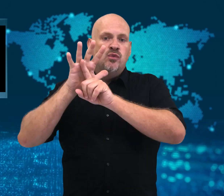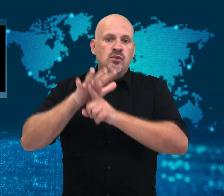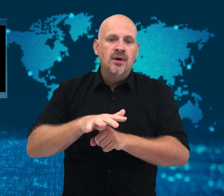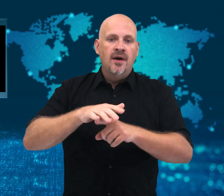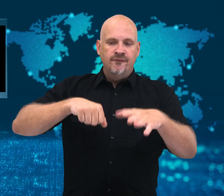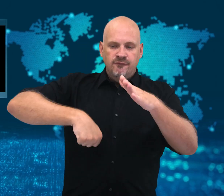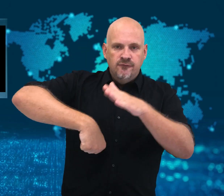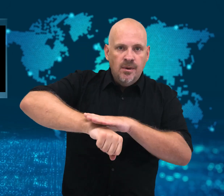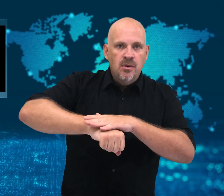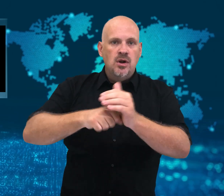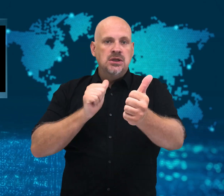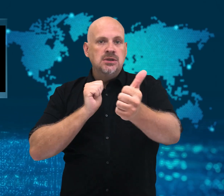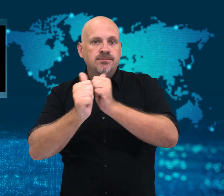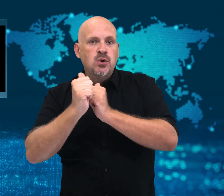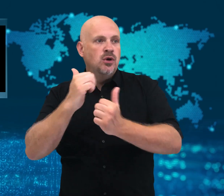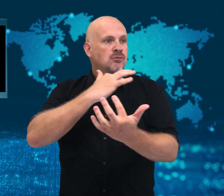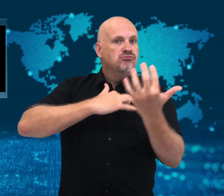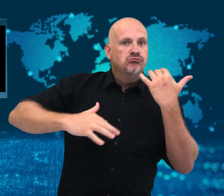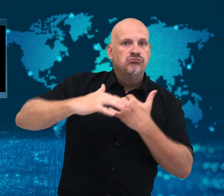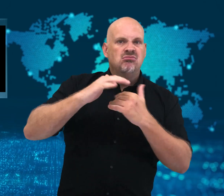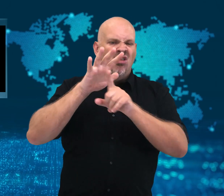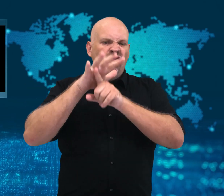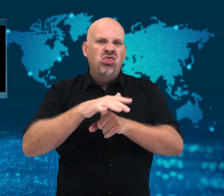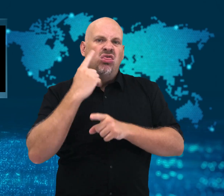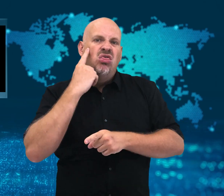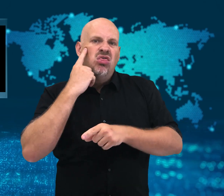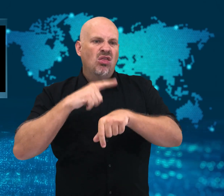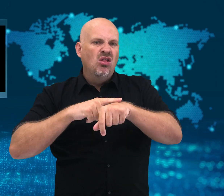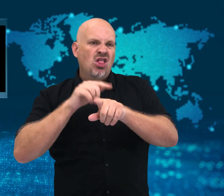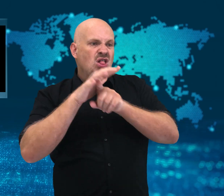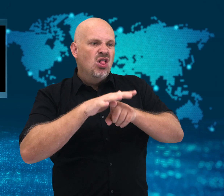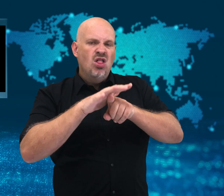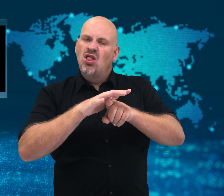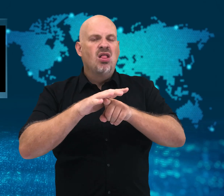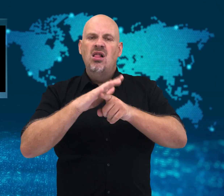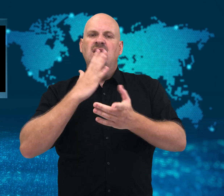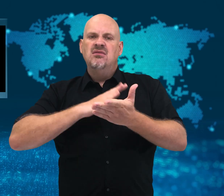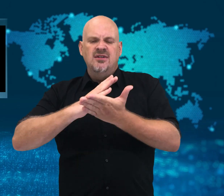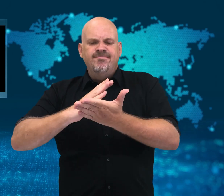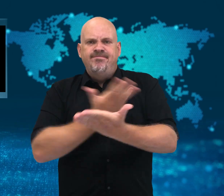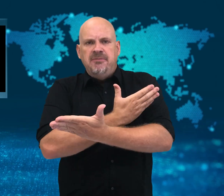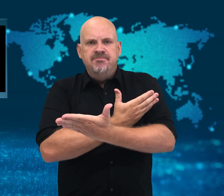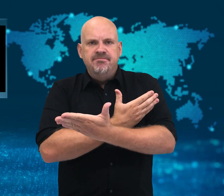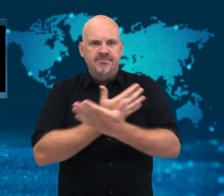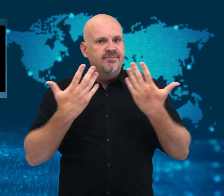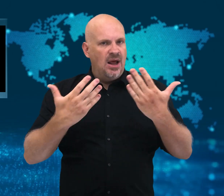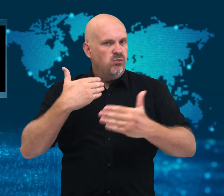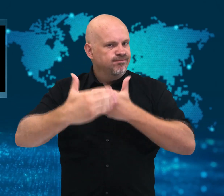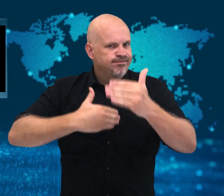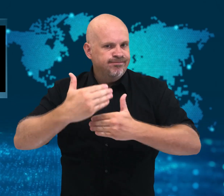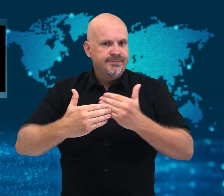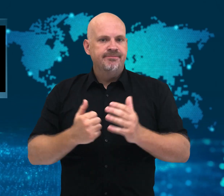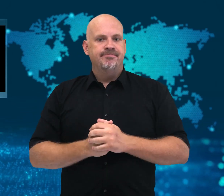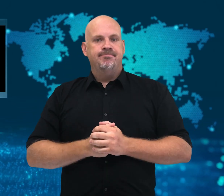the sport and society. On Monday morning,